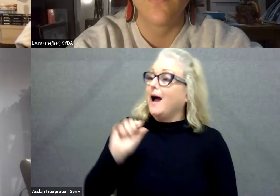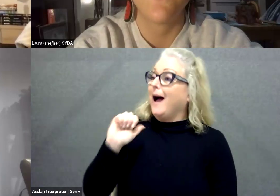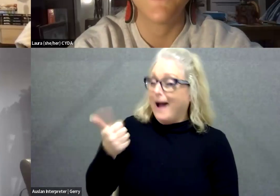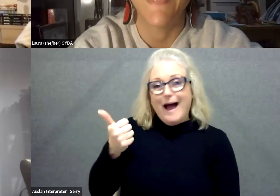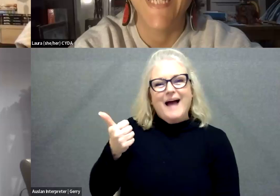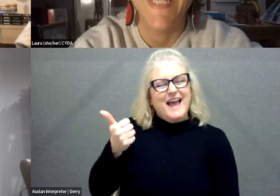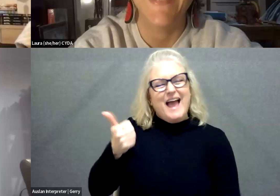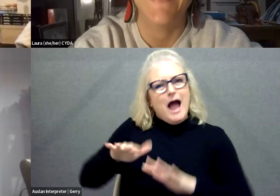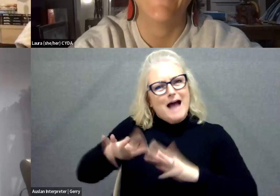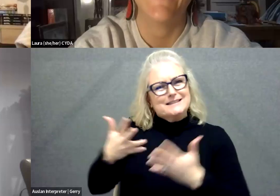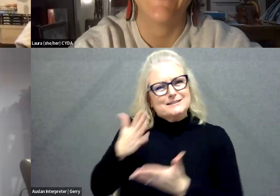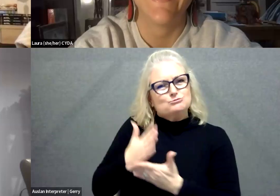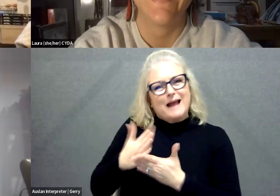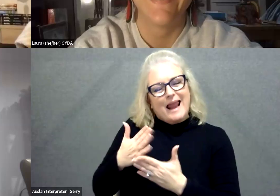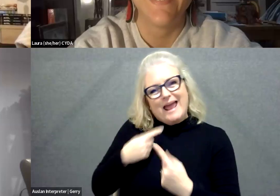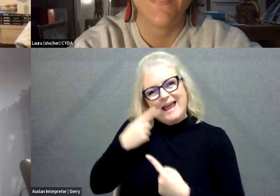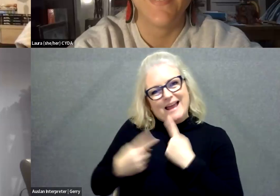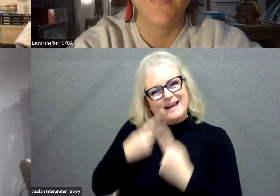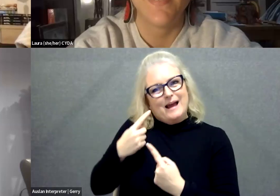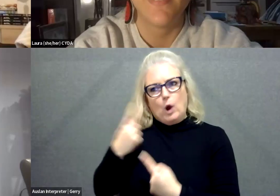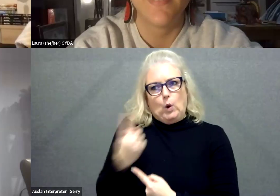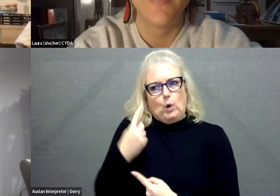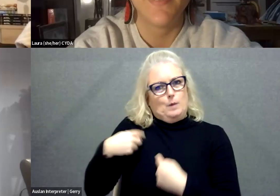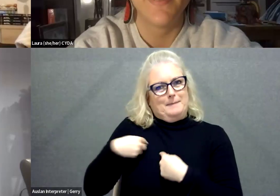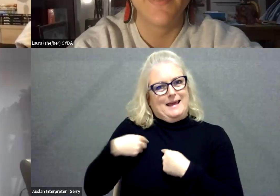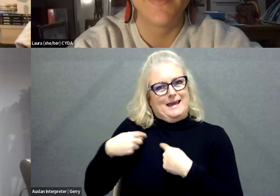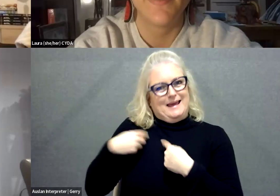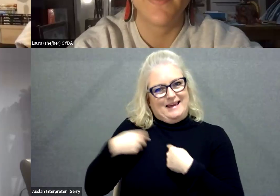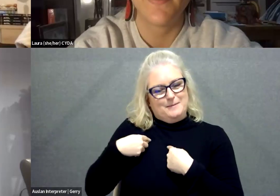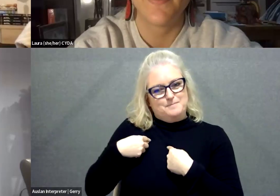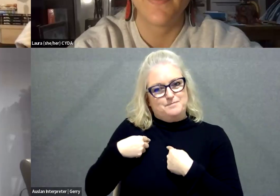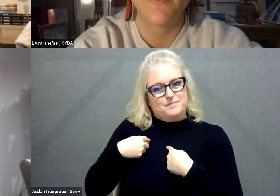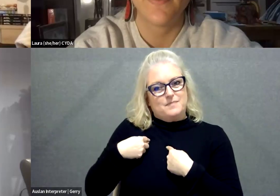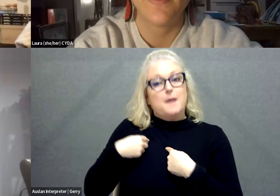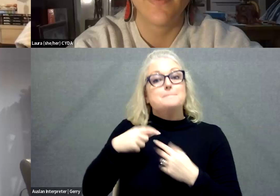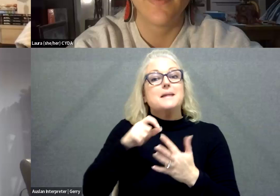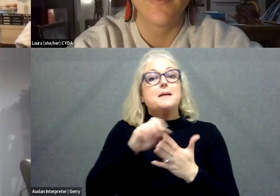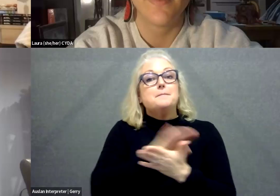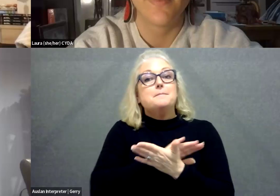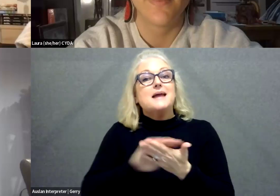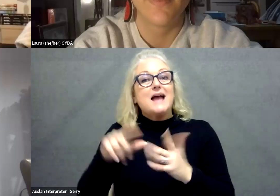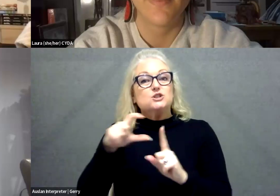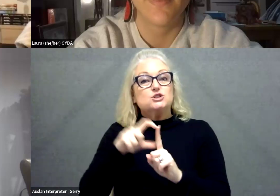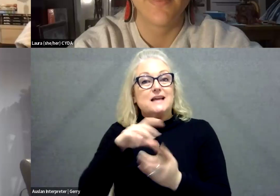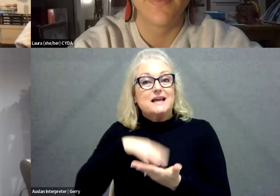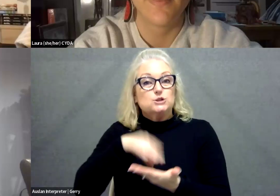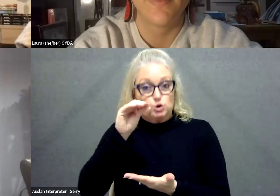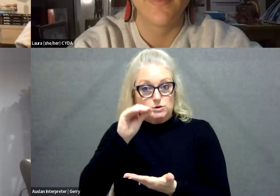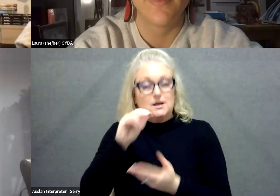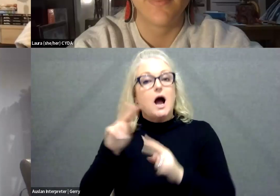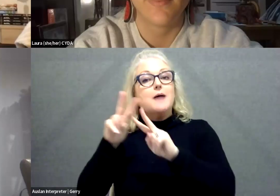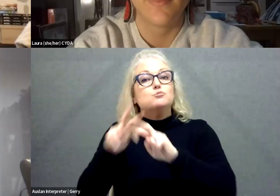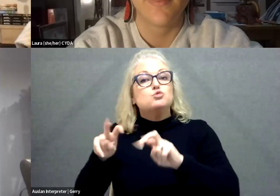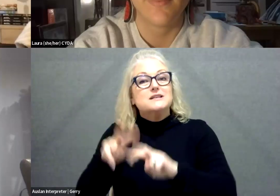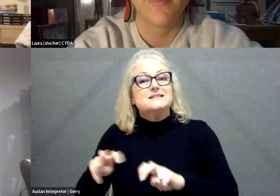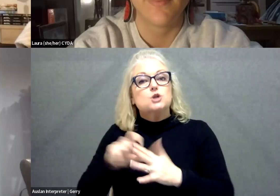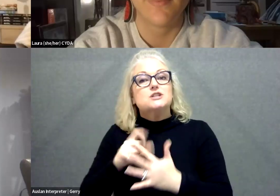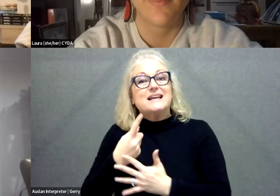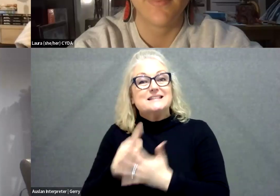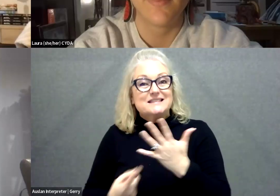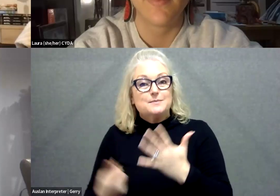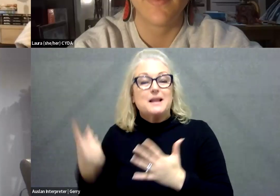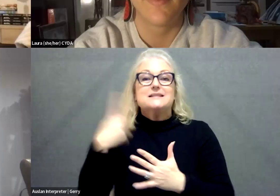I just introduced where I am coming from. But I am a PhD student and I am researching disability in